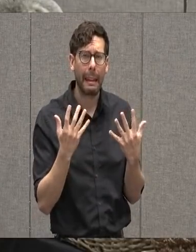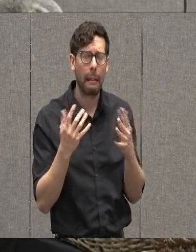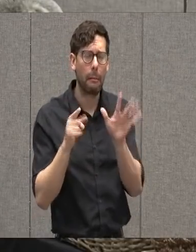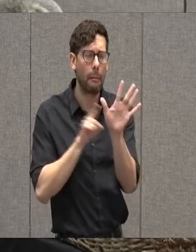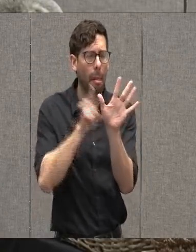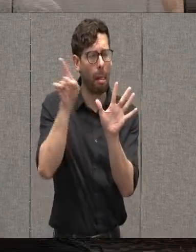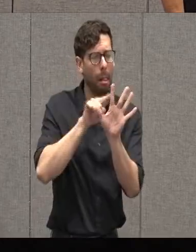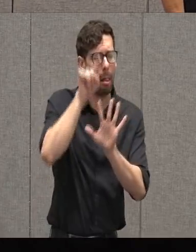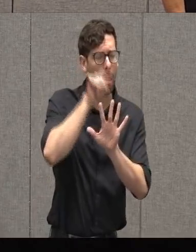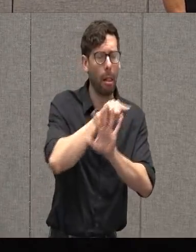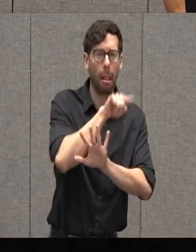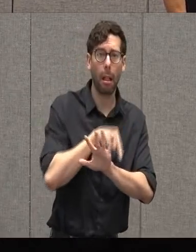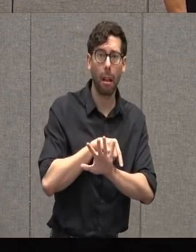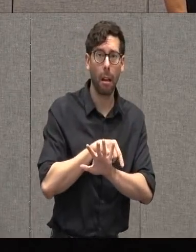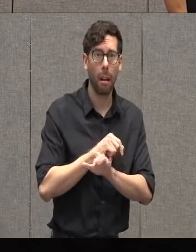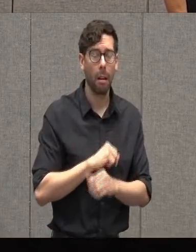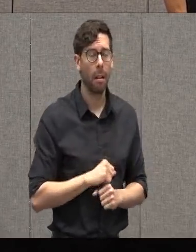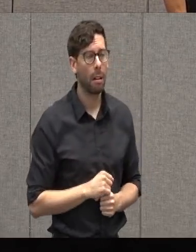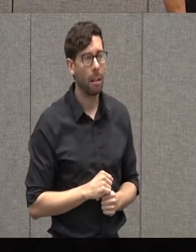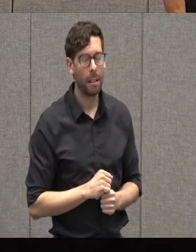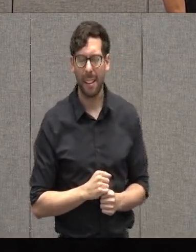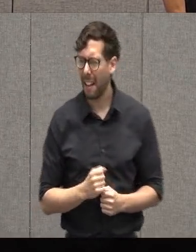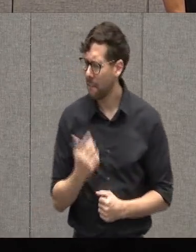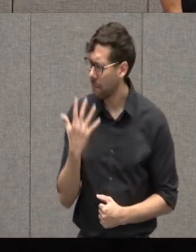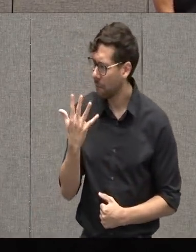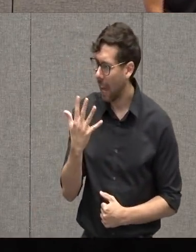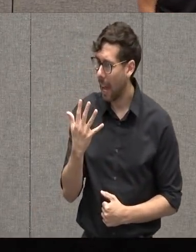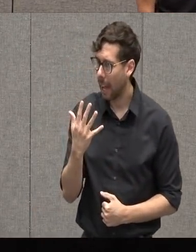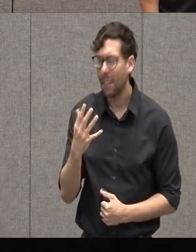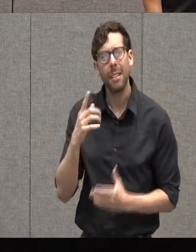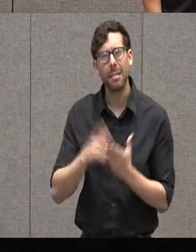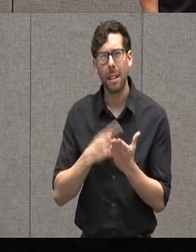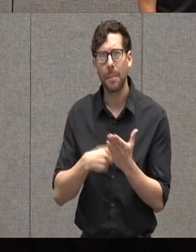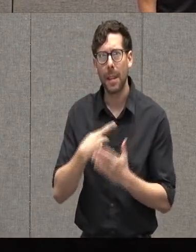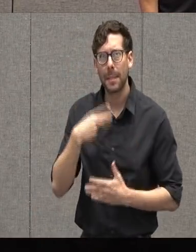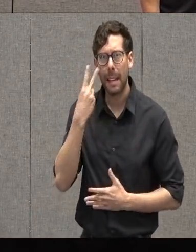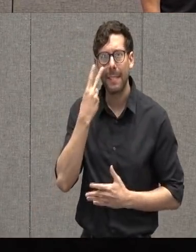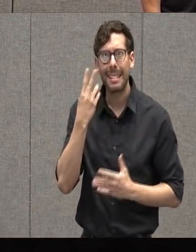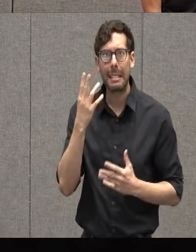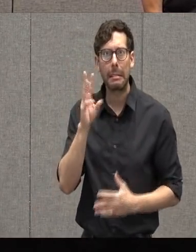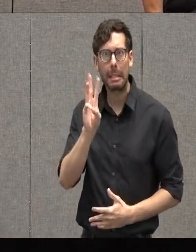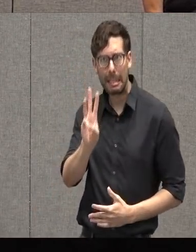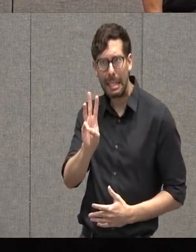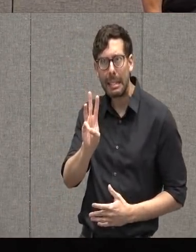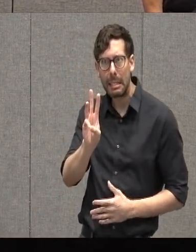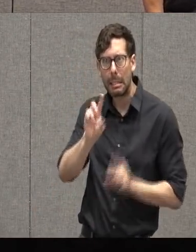I've seen six pointed stars. I've never seen a four pointed star though. True.